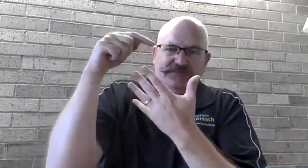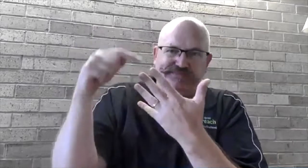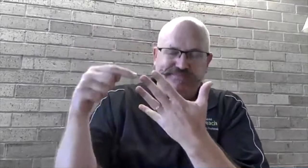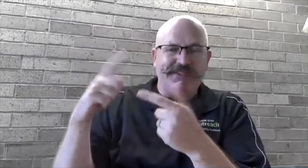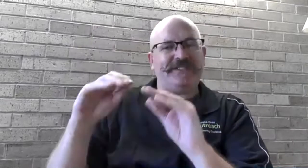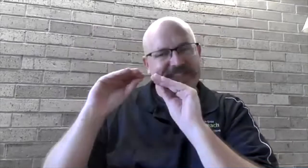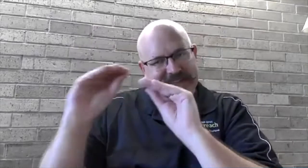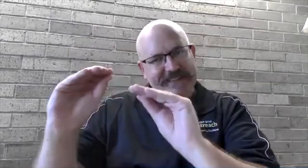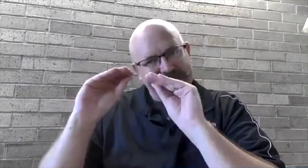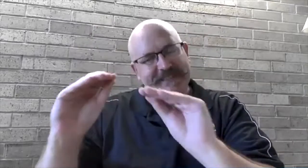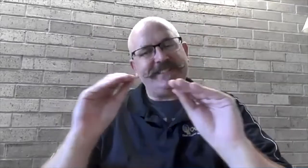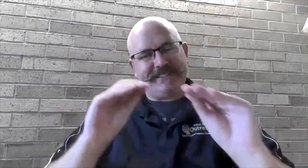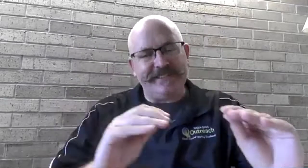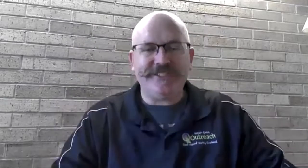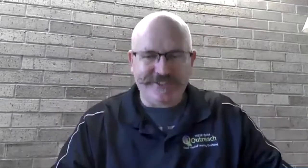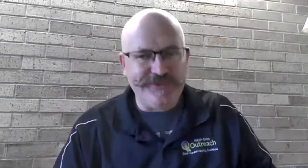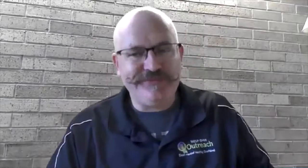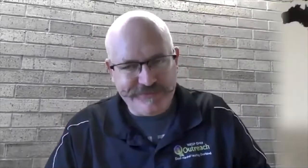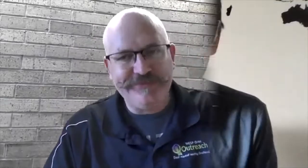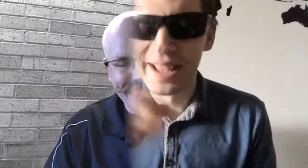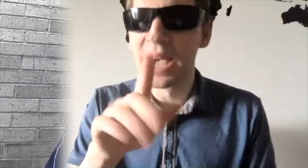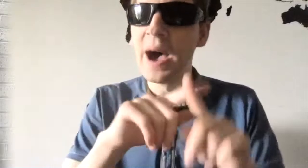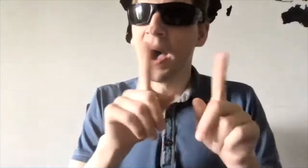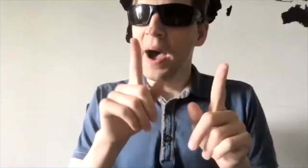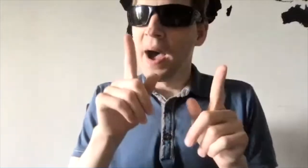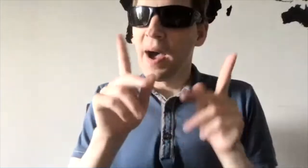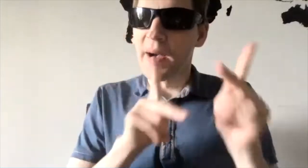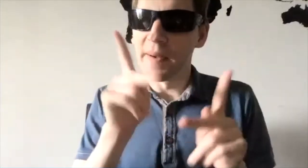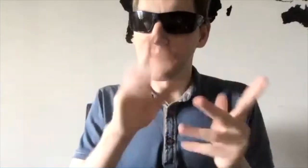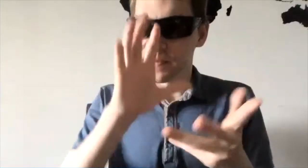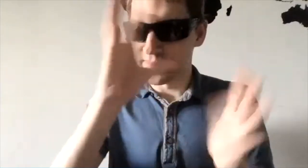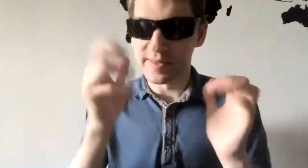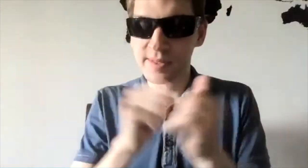I think we have to educate people on what we need.